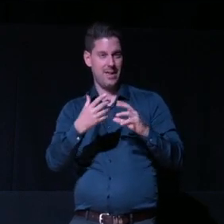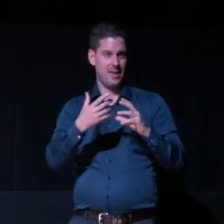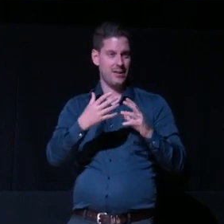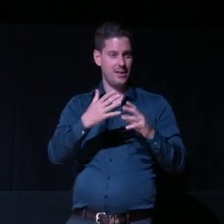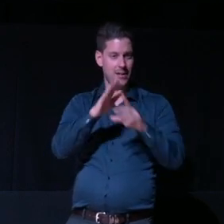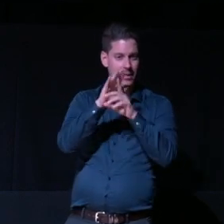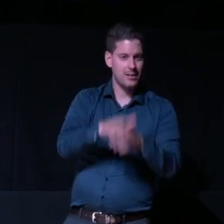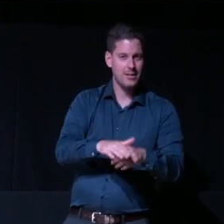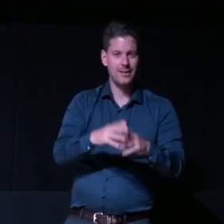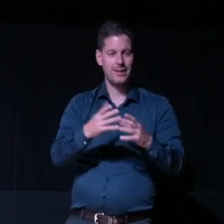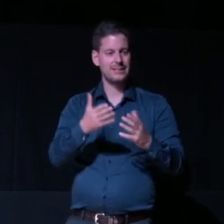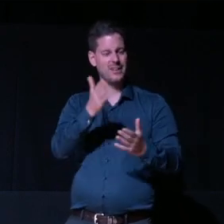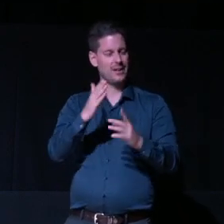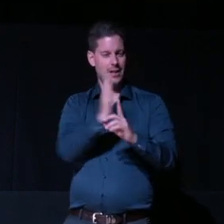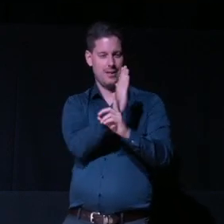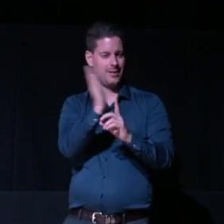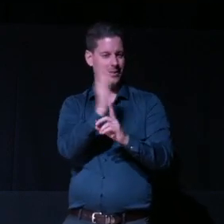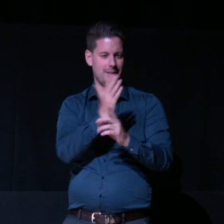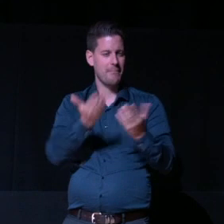But maybe there's also a